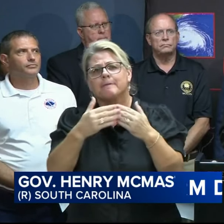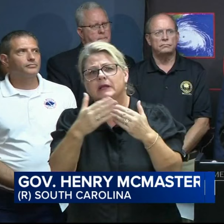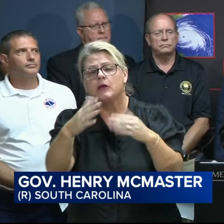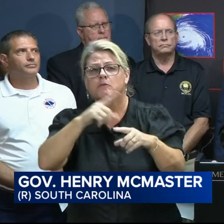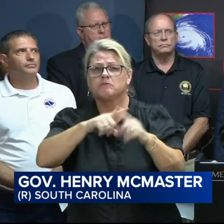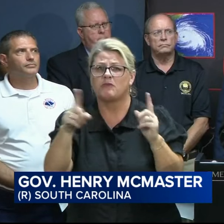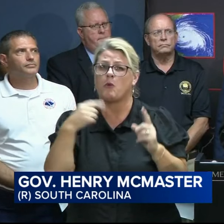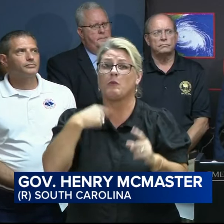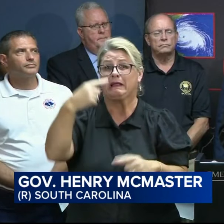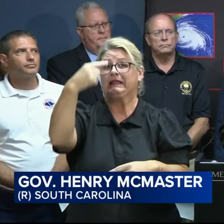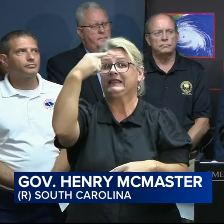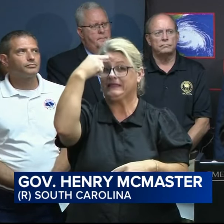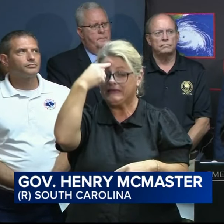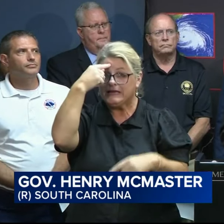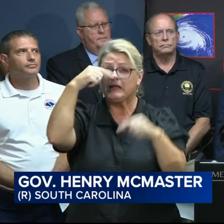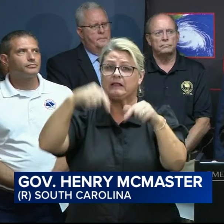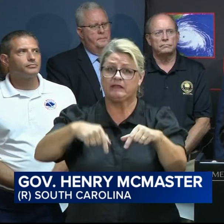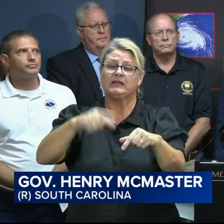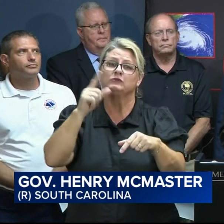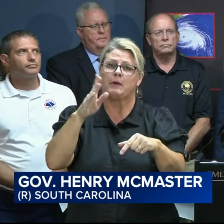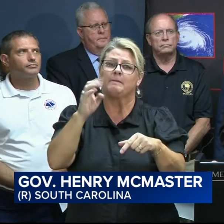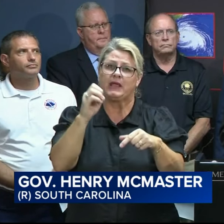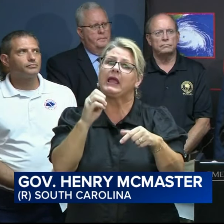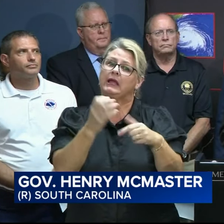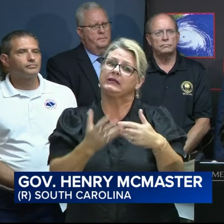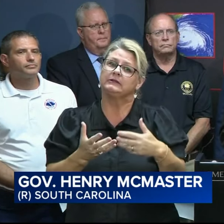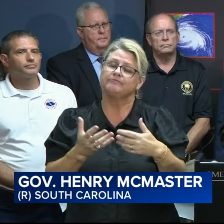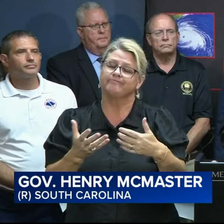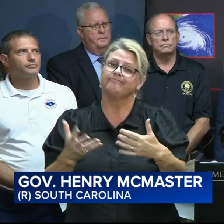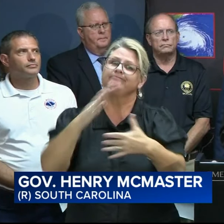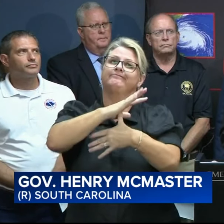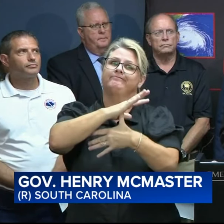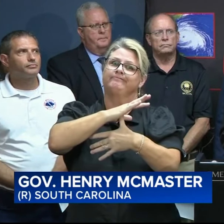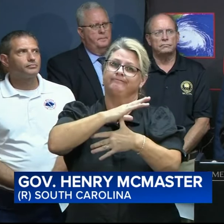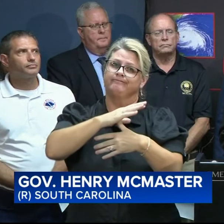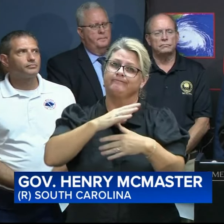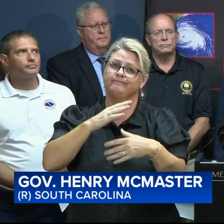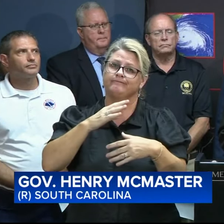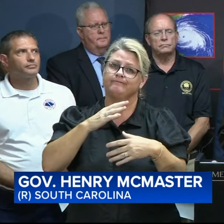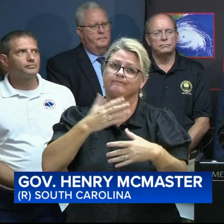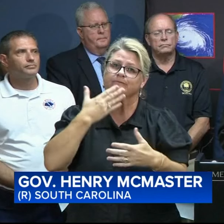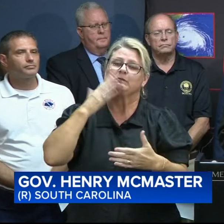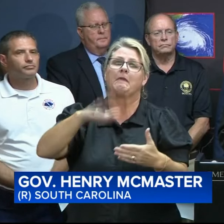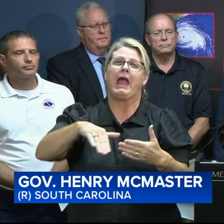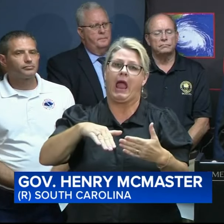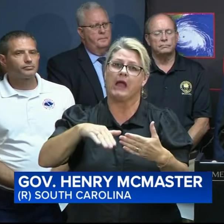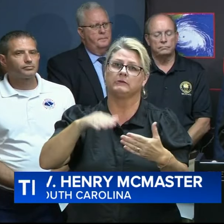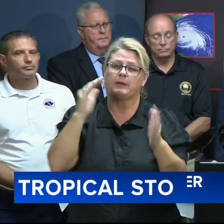IT MAY BE THAT THIS IS THE